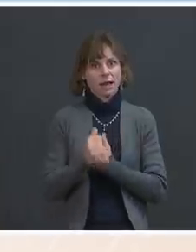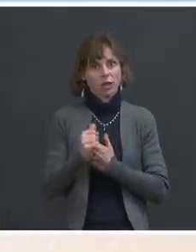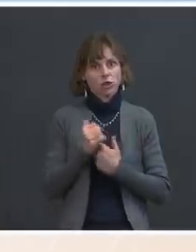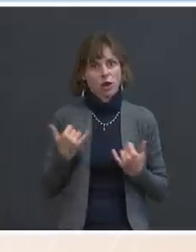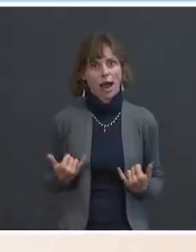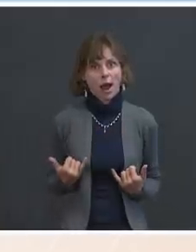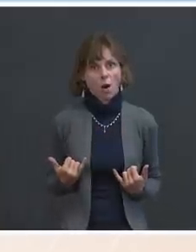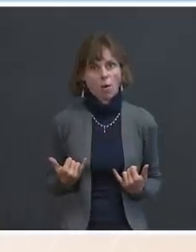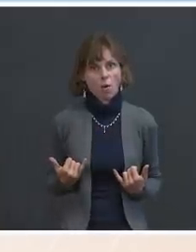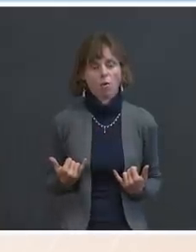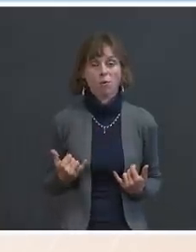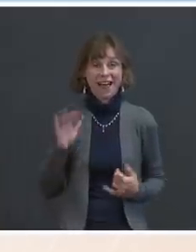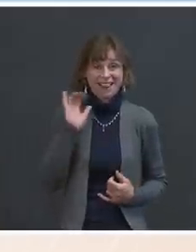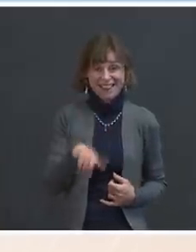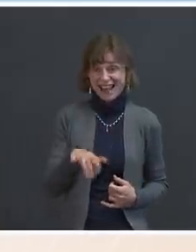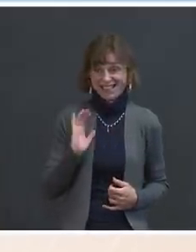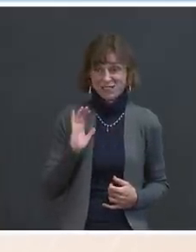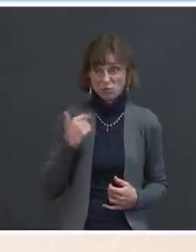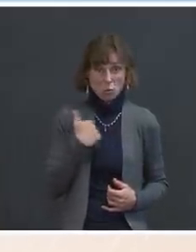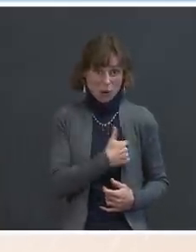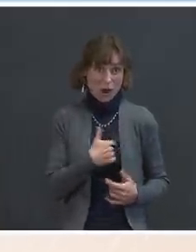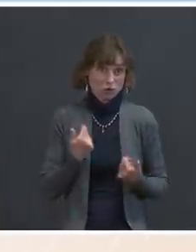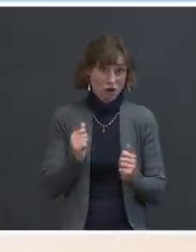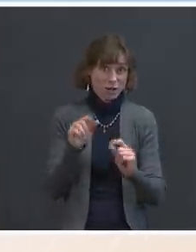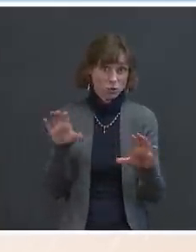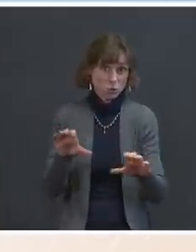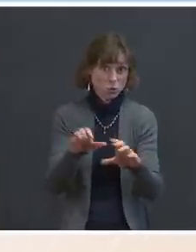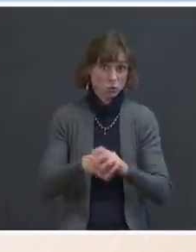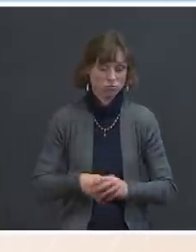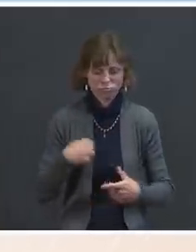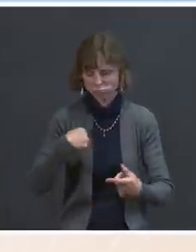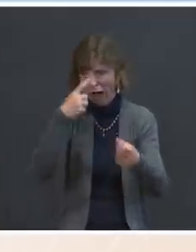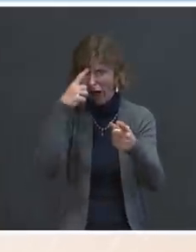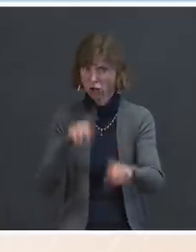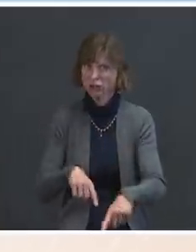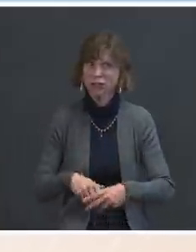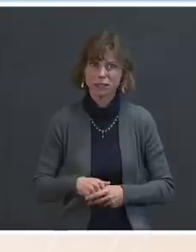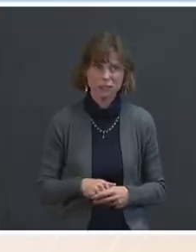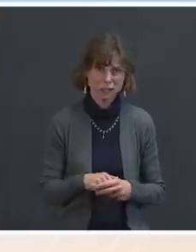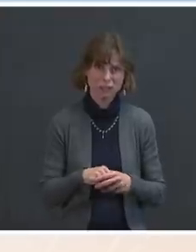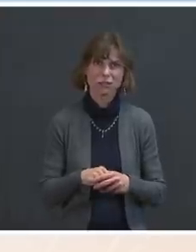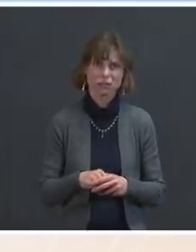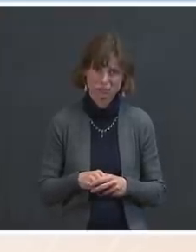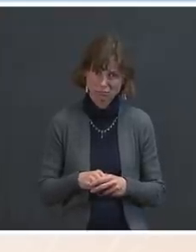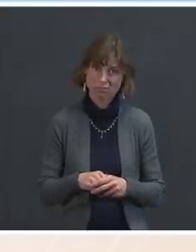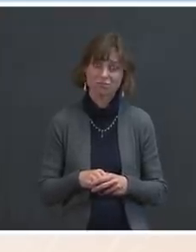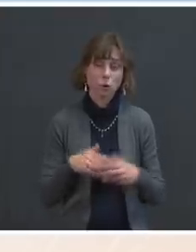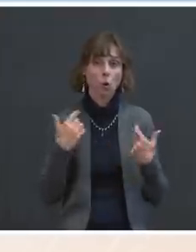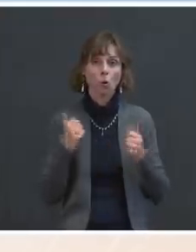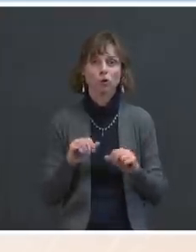And I -- I will certainly agree that we are trying to walk and chew gum at the same time.